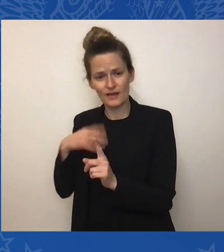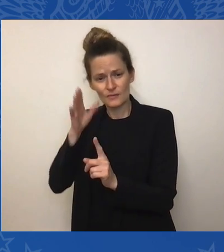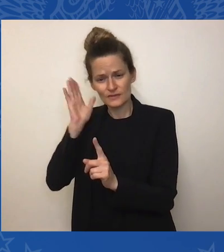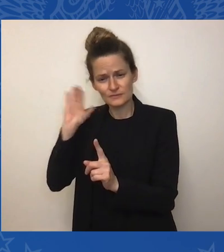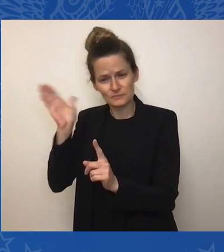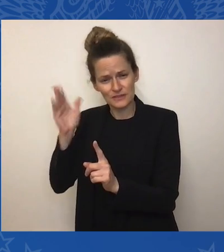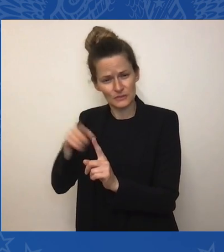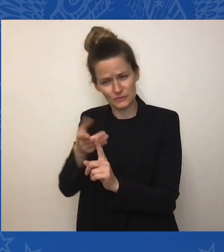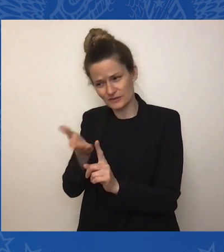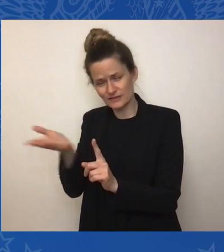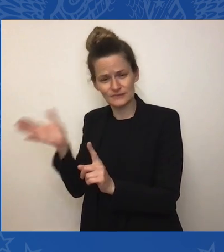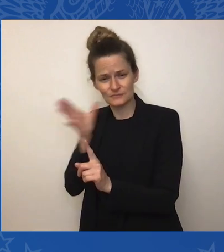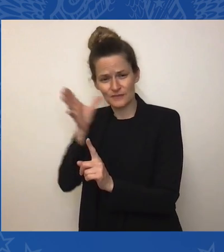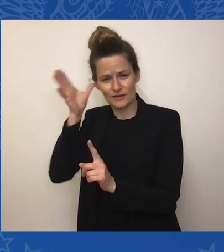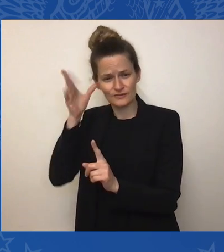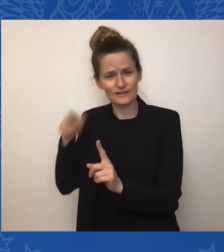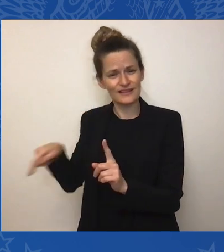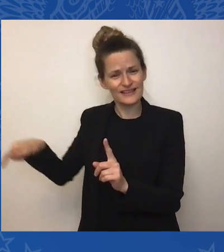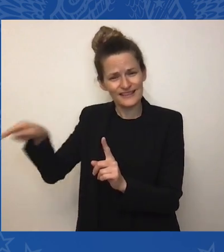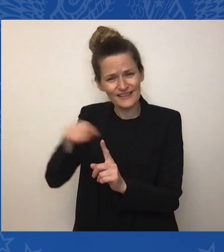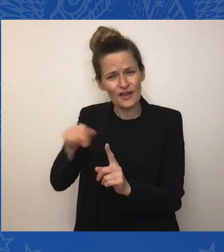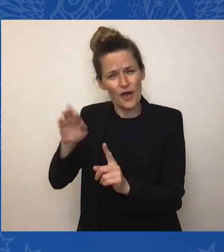in the United States of America -- to bury their children.